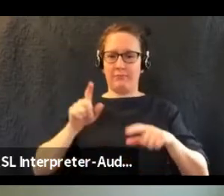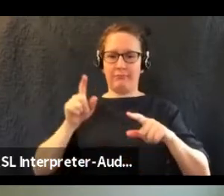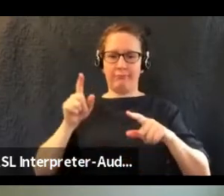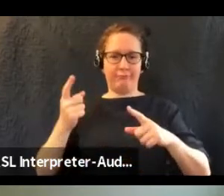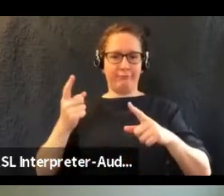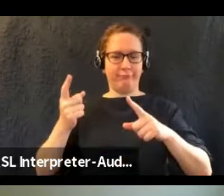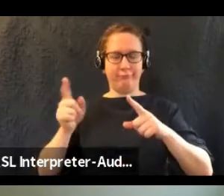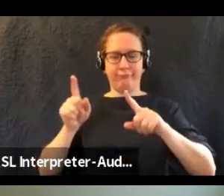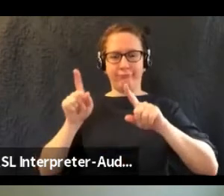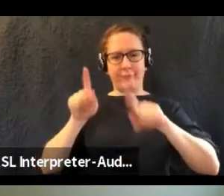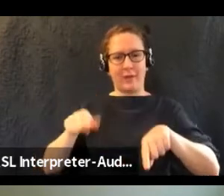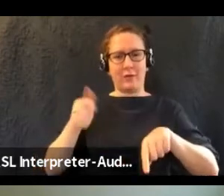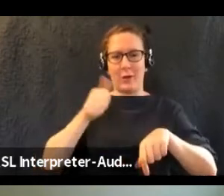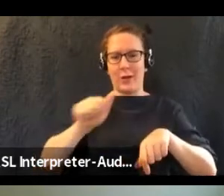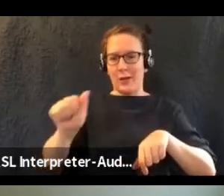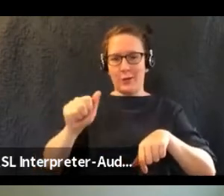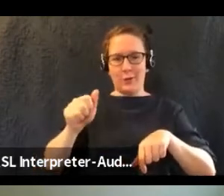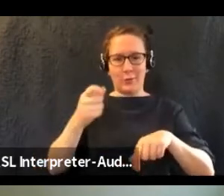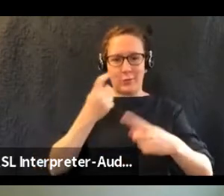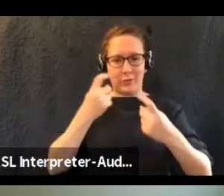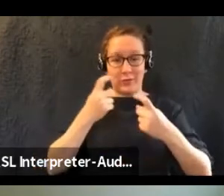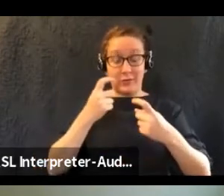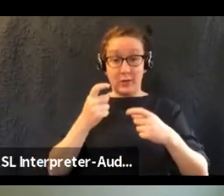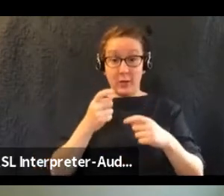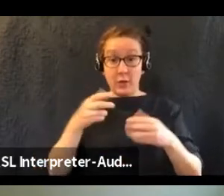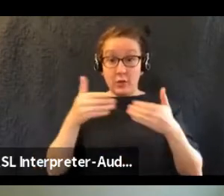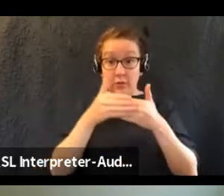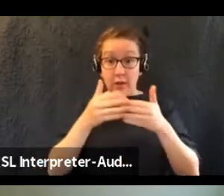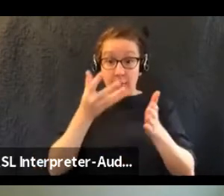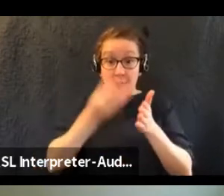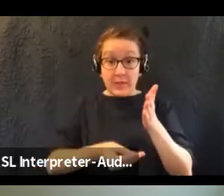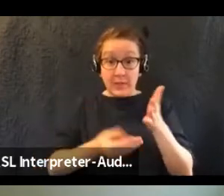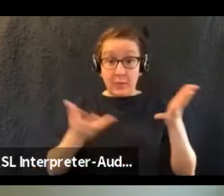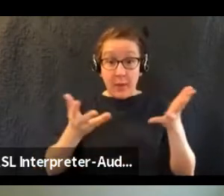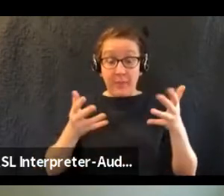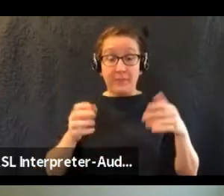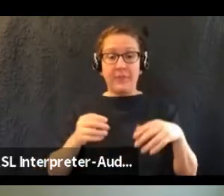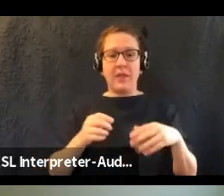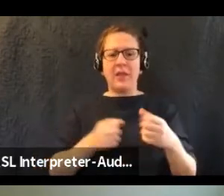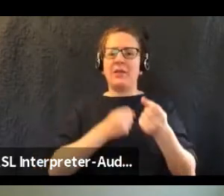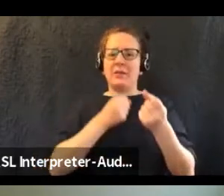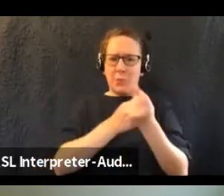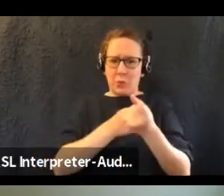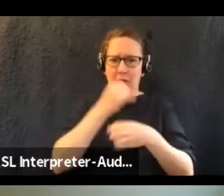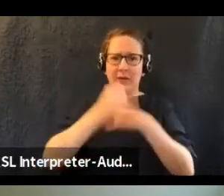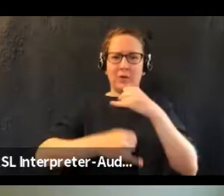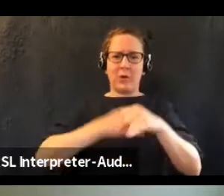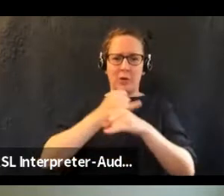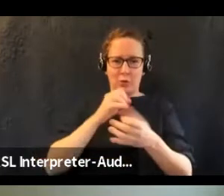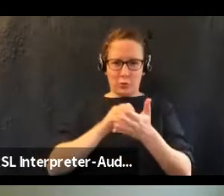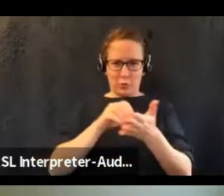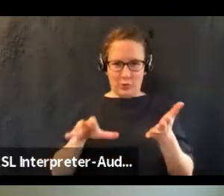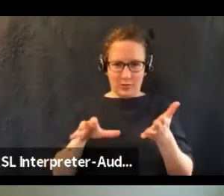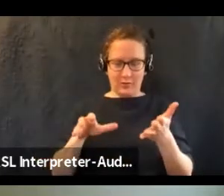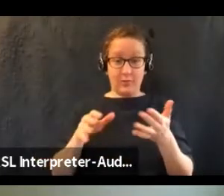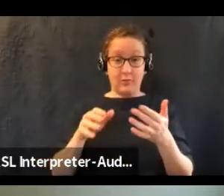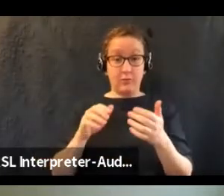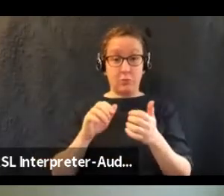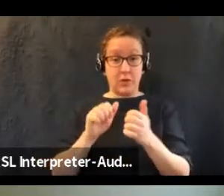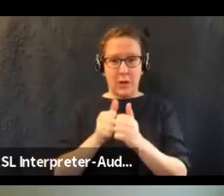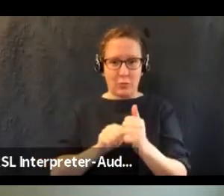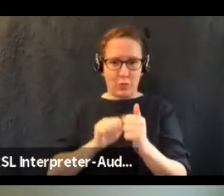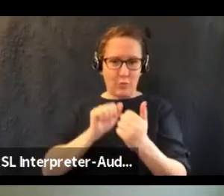So the slide that is missing is Supporting International Students and Approaching Accommodations.